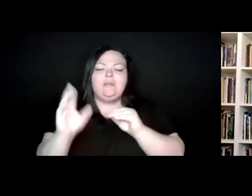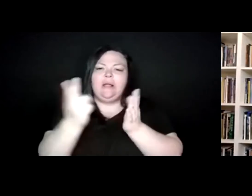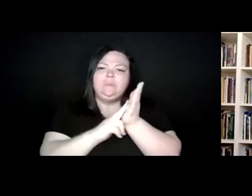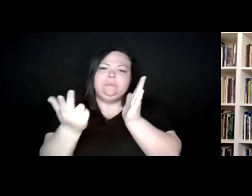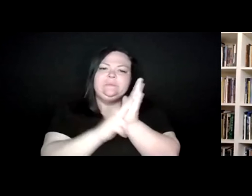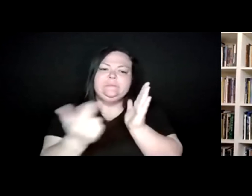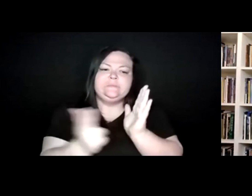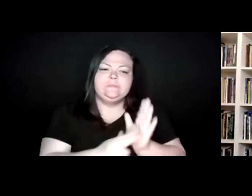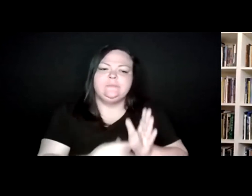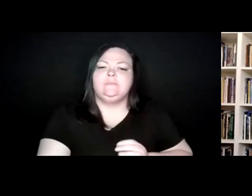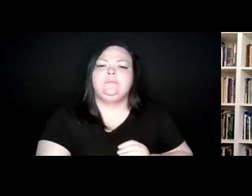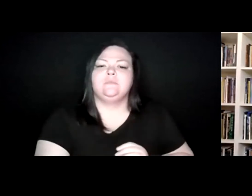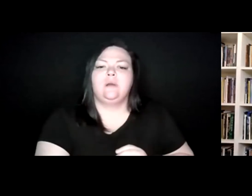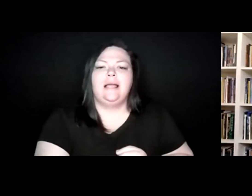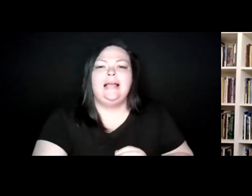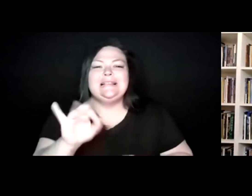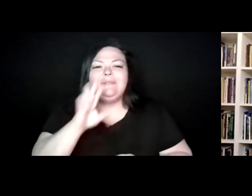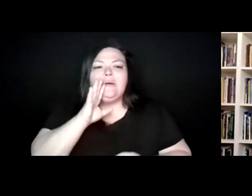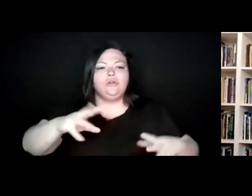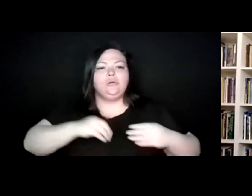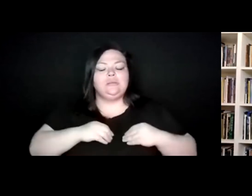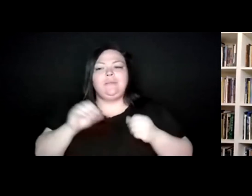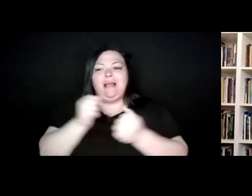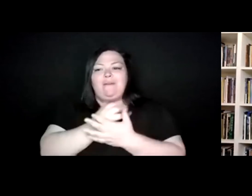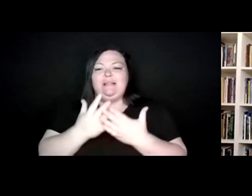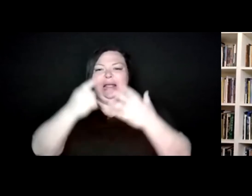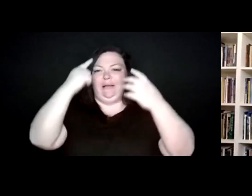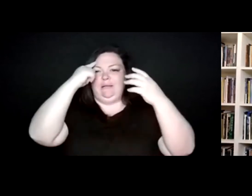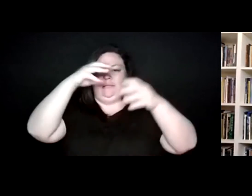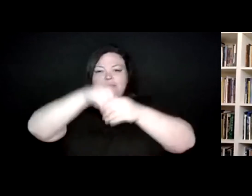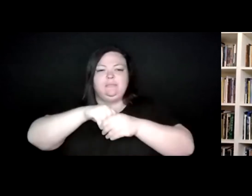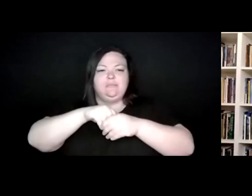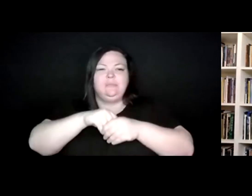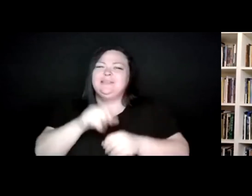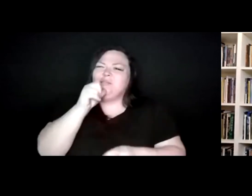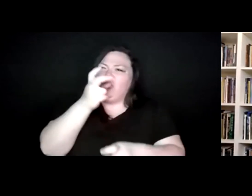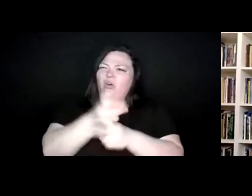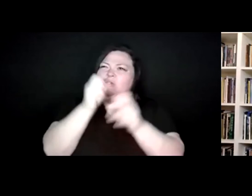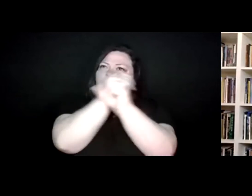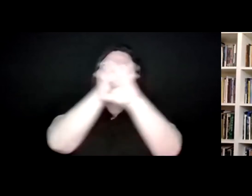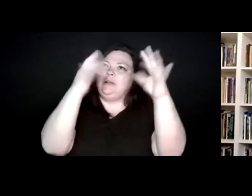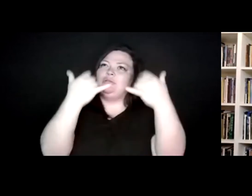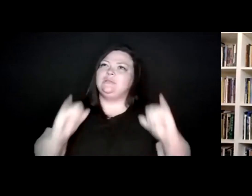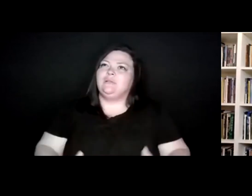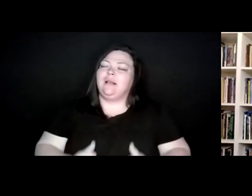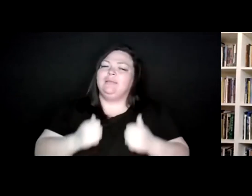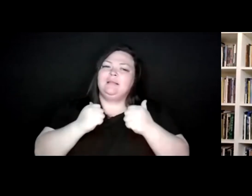to lay claim to all it once housed. It’s not hard/ to imagine him alive, cradling the automaton //